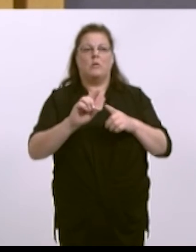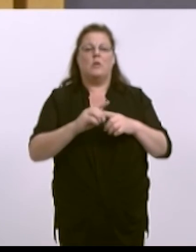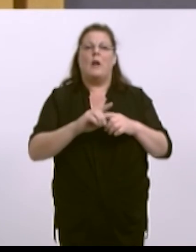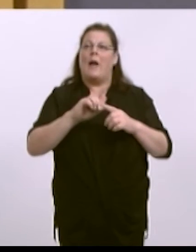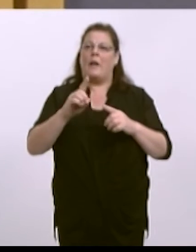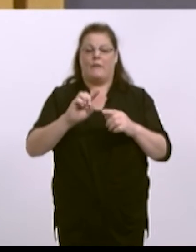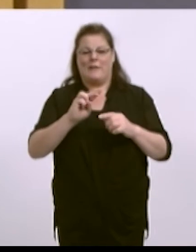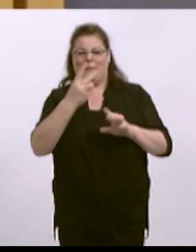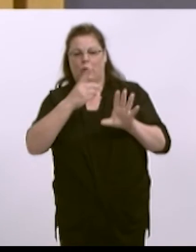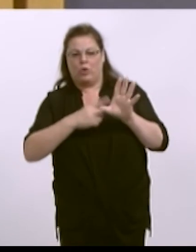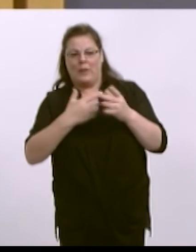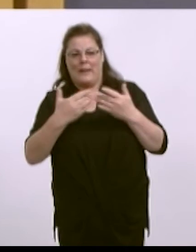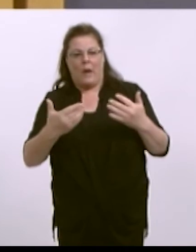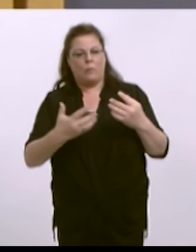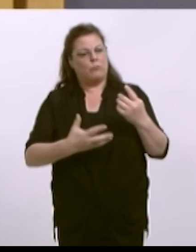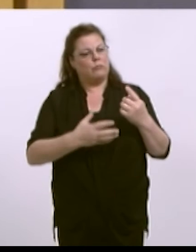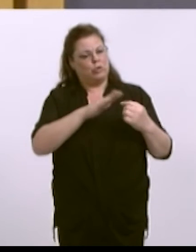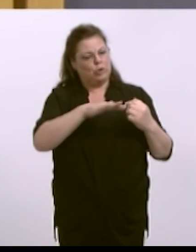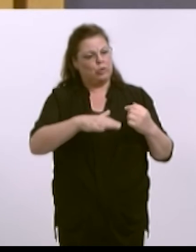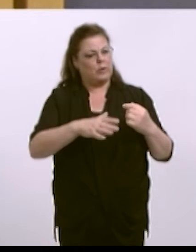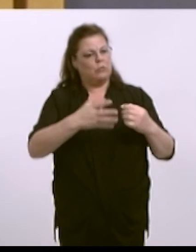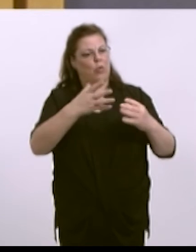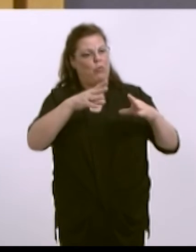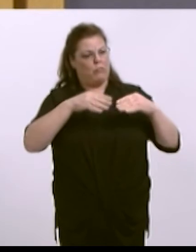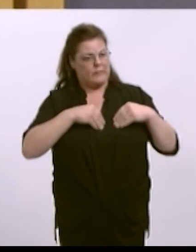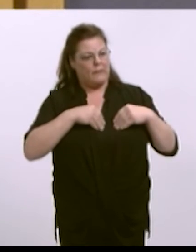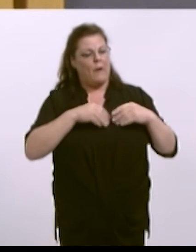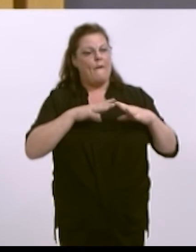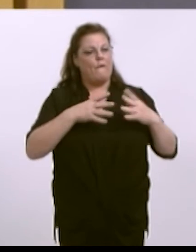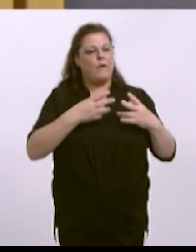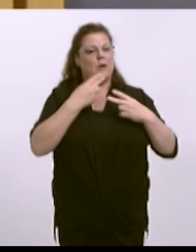gap between children and young people receiving free school meals and their peers has closed.